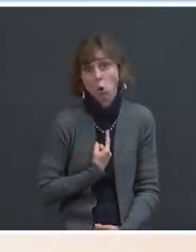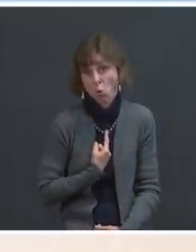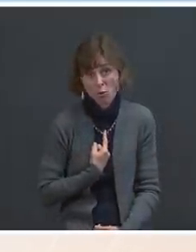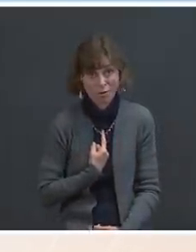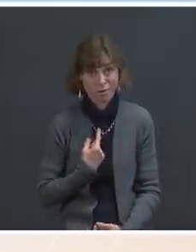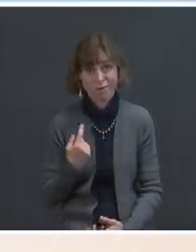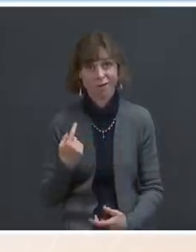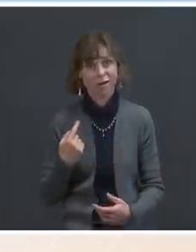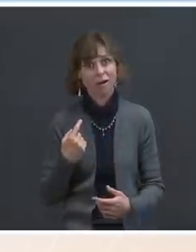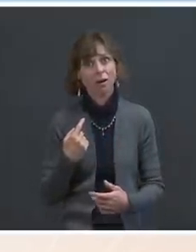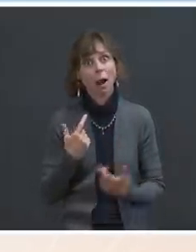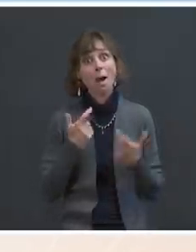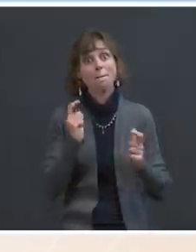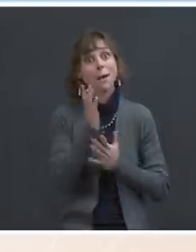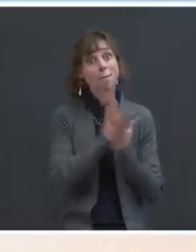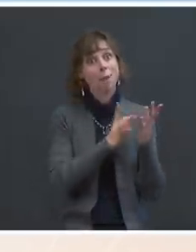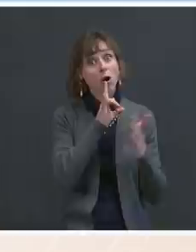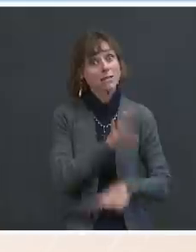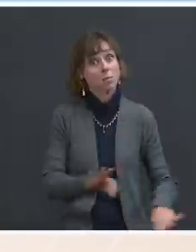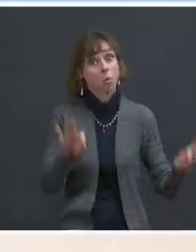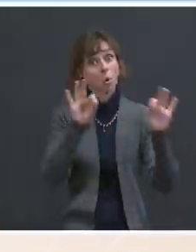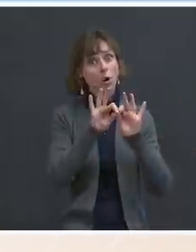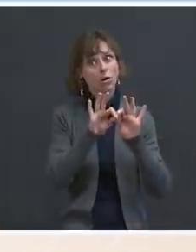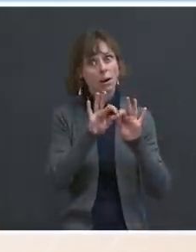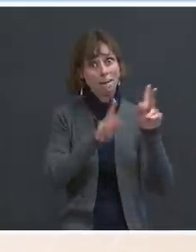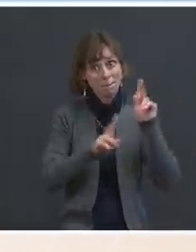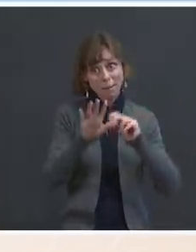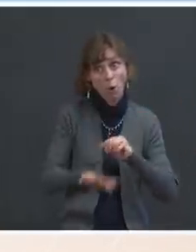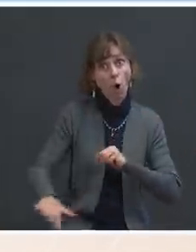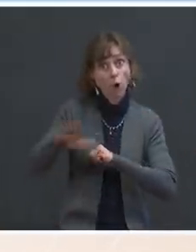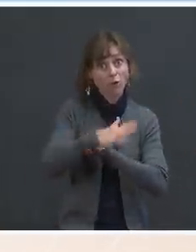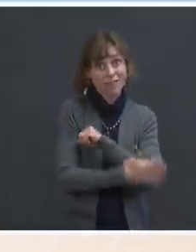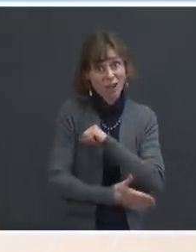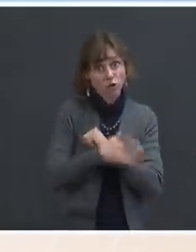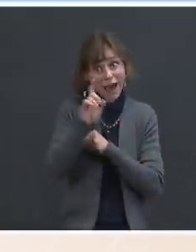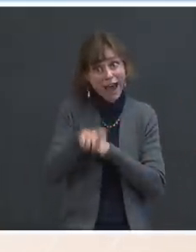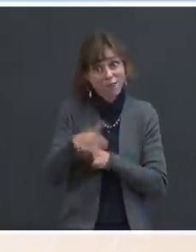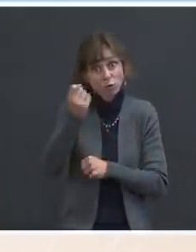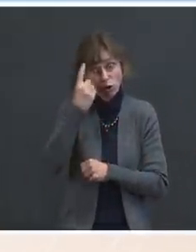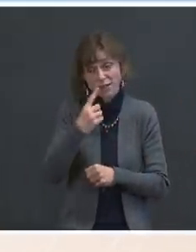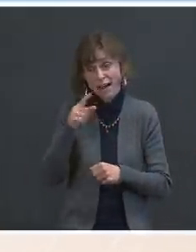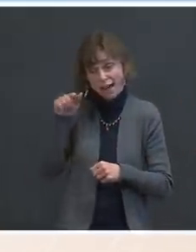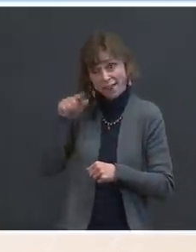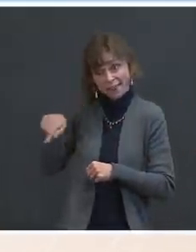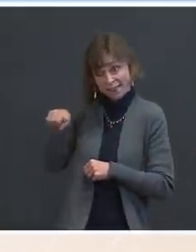is ensuring that people understand, across the country, that these vaccines are safe and they are effective.